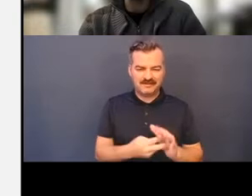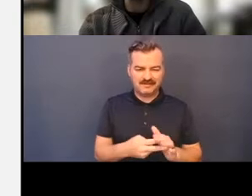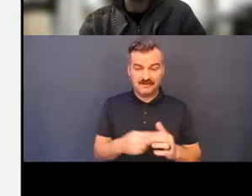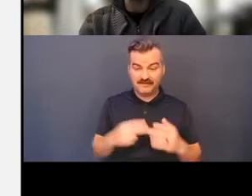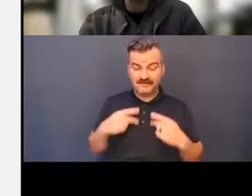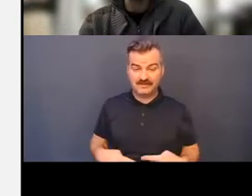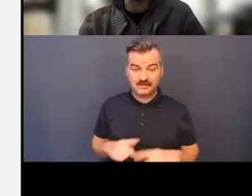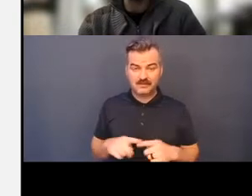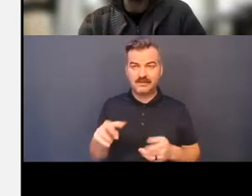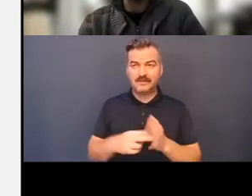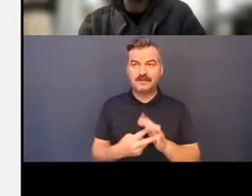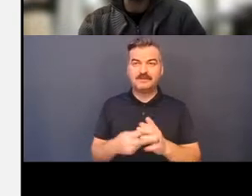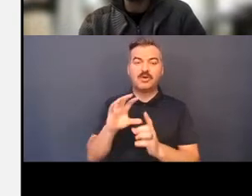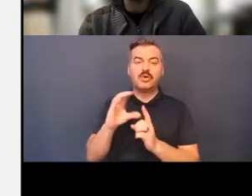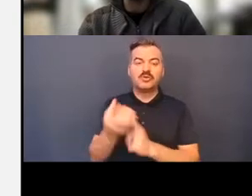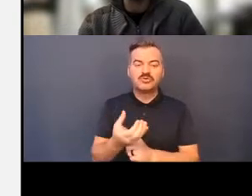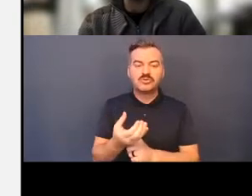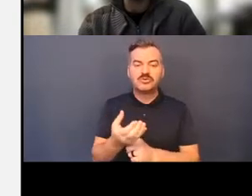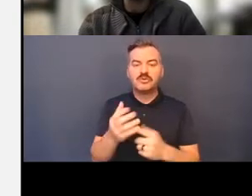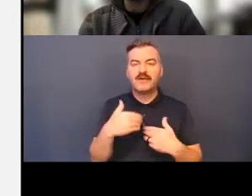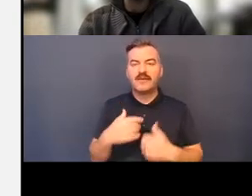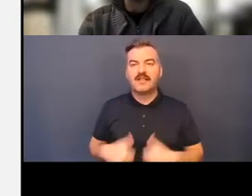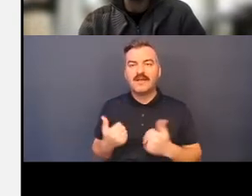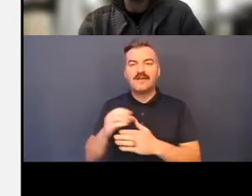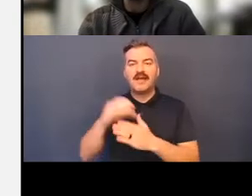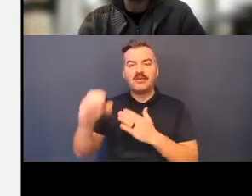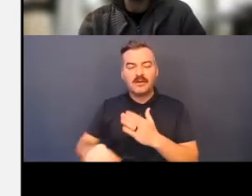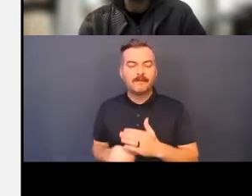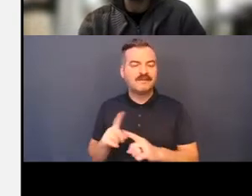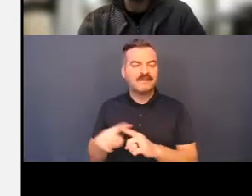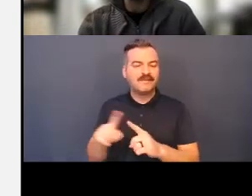but in terms of what cultural objects life outcomes and ways of being in the world are